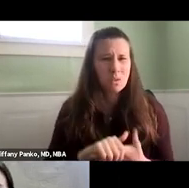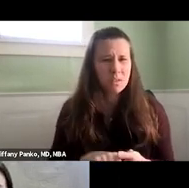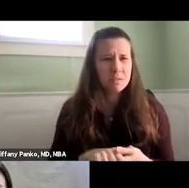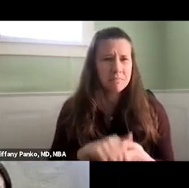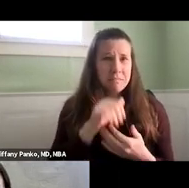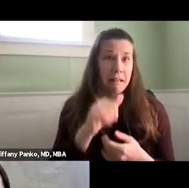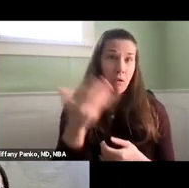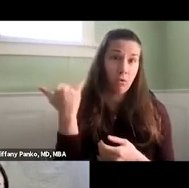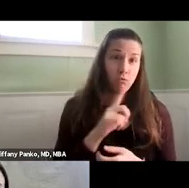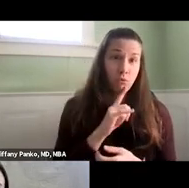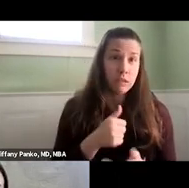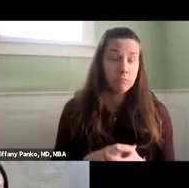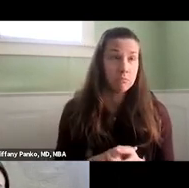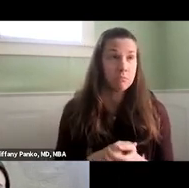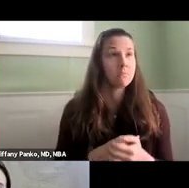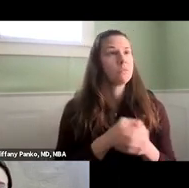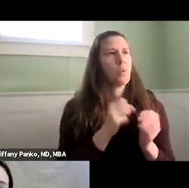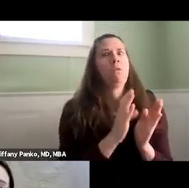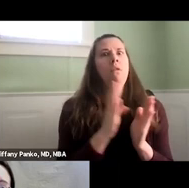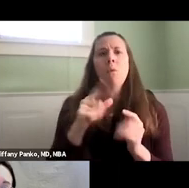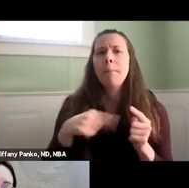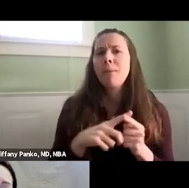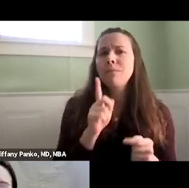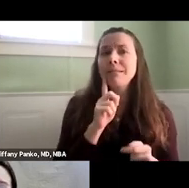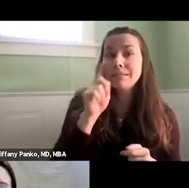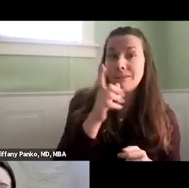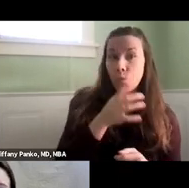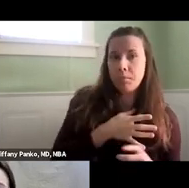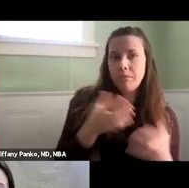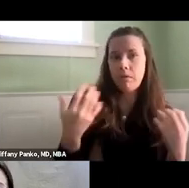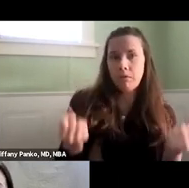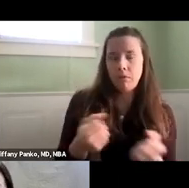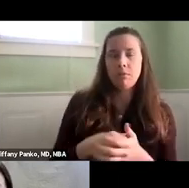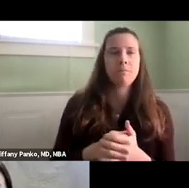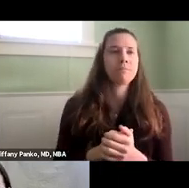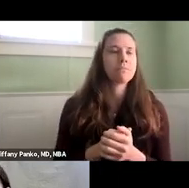men's health, and when we look at deaf health. Some of the first publications were in 1994,